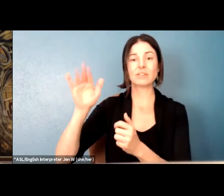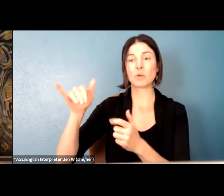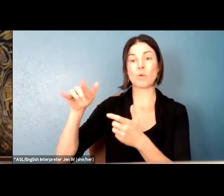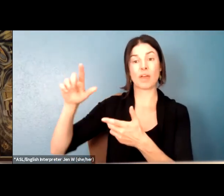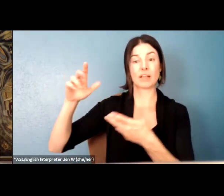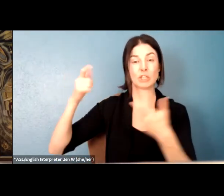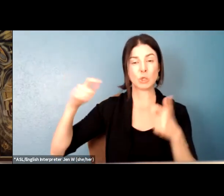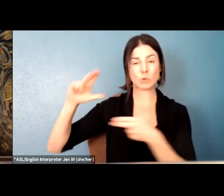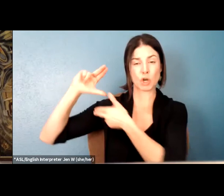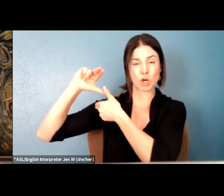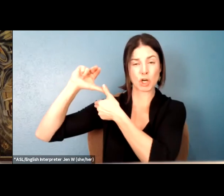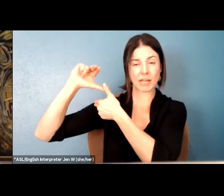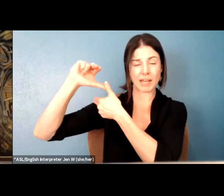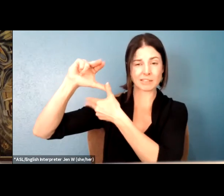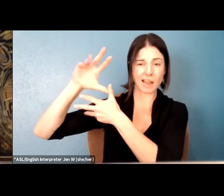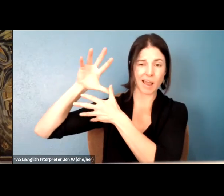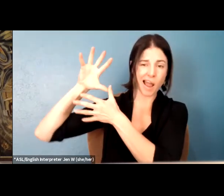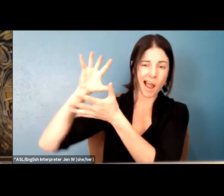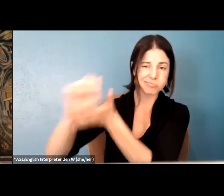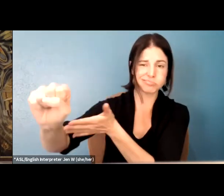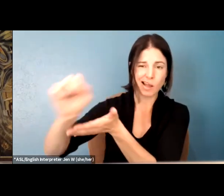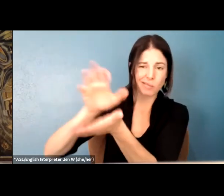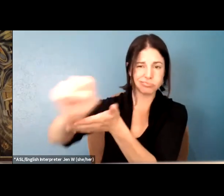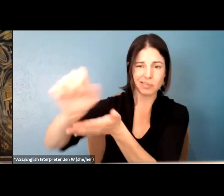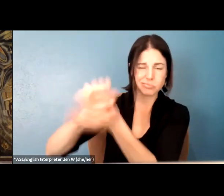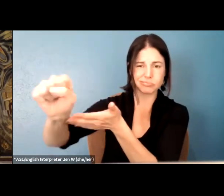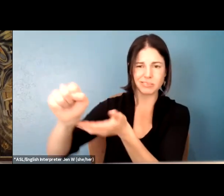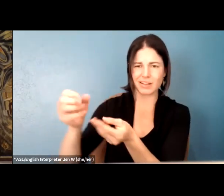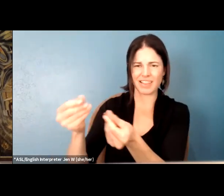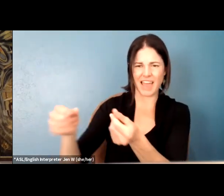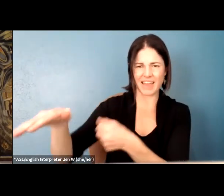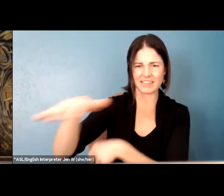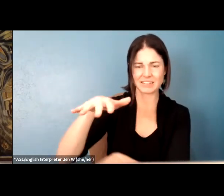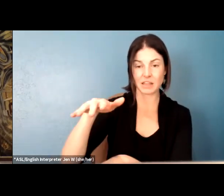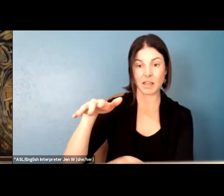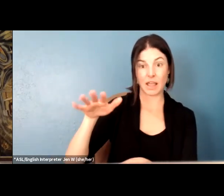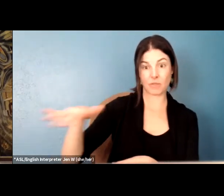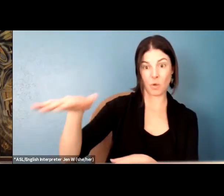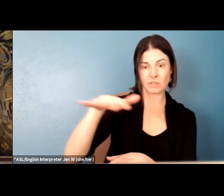punish those lands that used to have varying topographies and